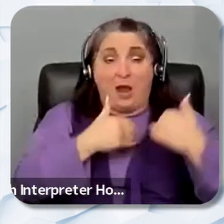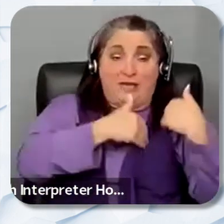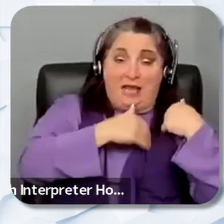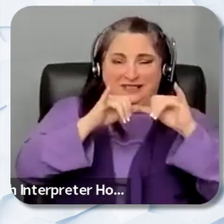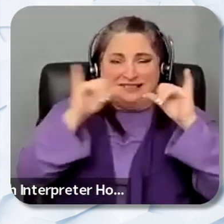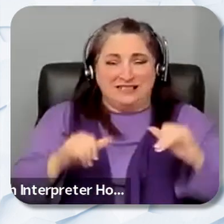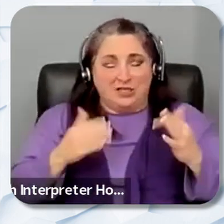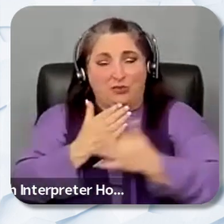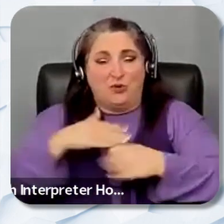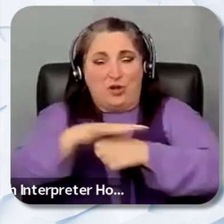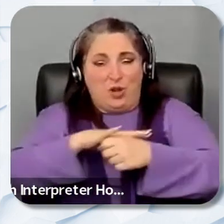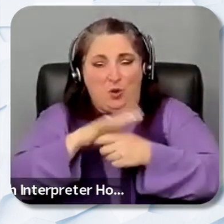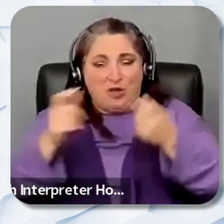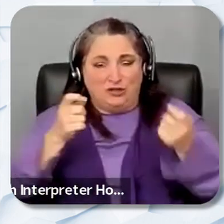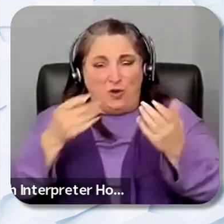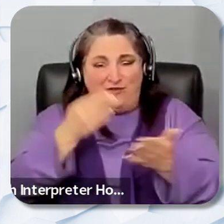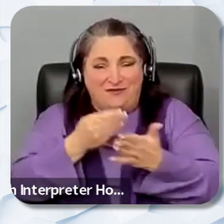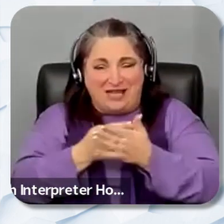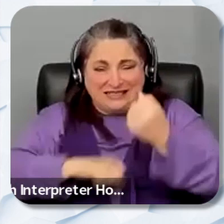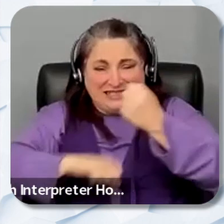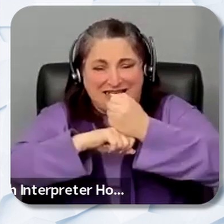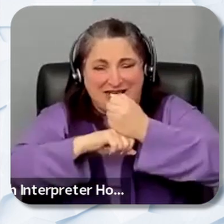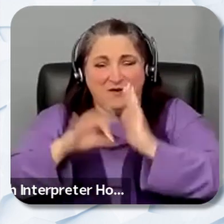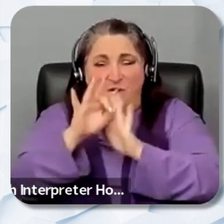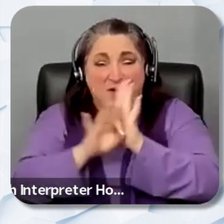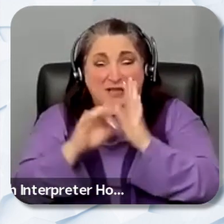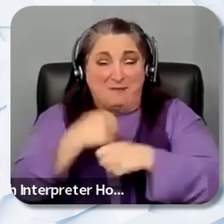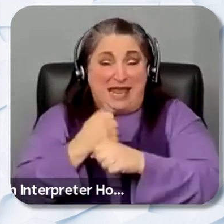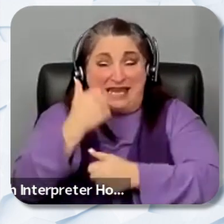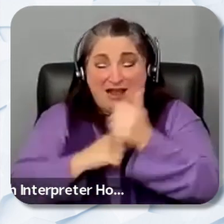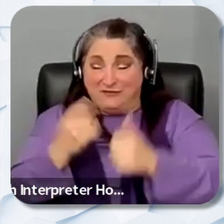the Local Control Funding Formula made every charter, regardless of their affiliation,